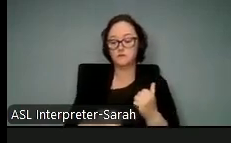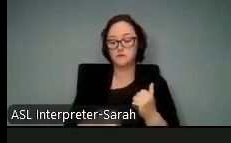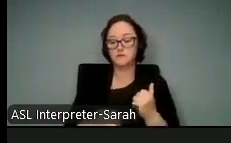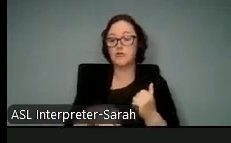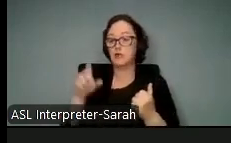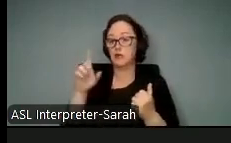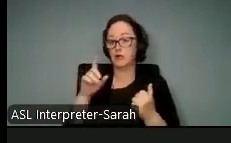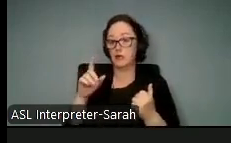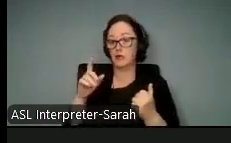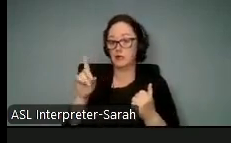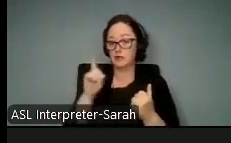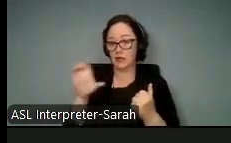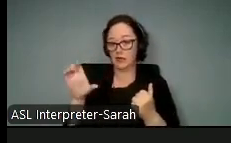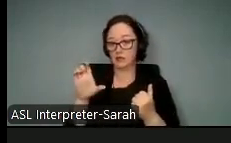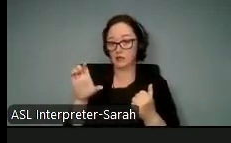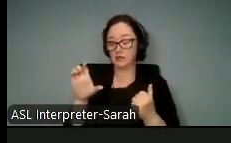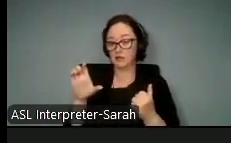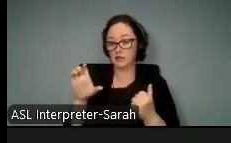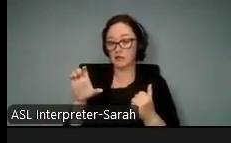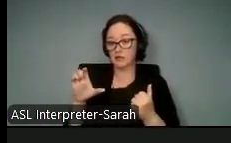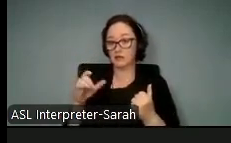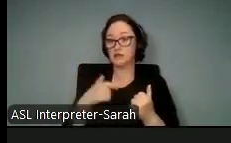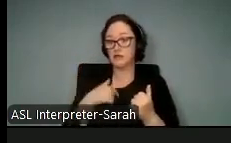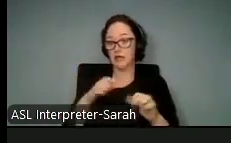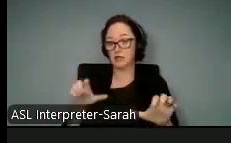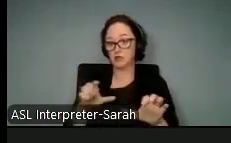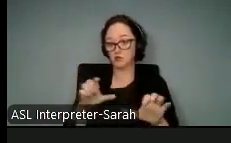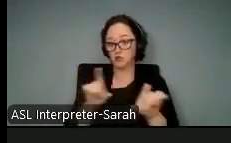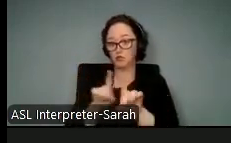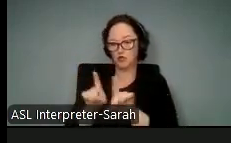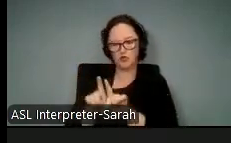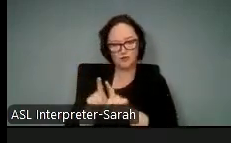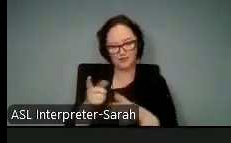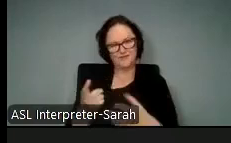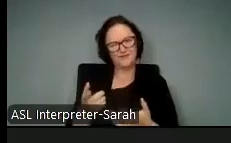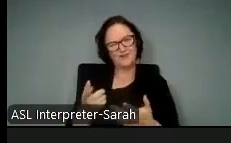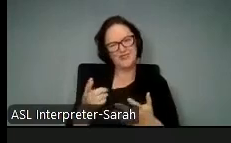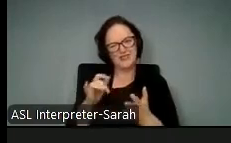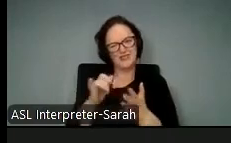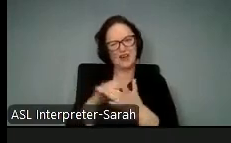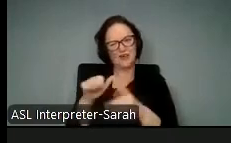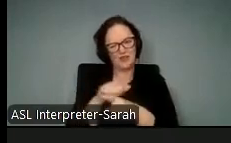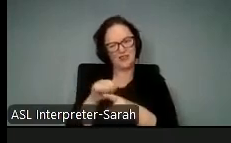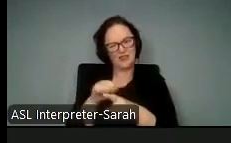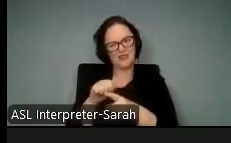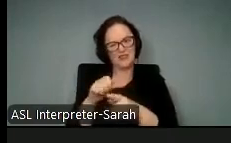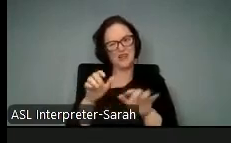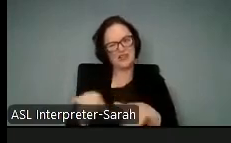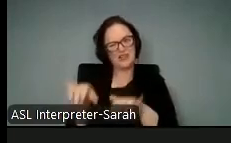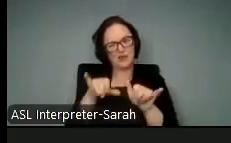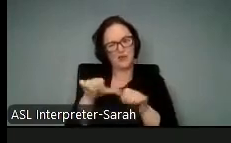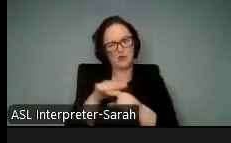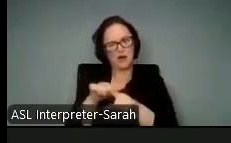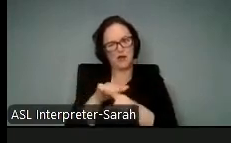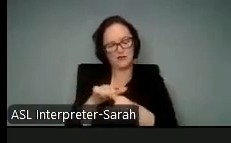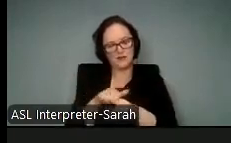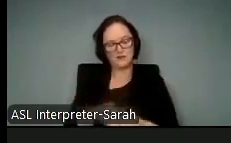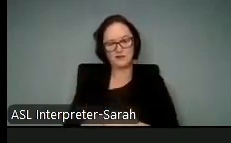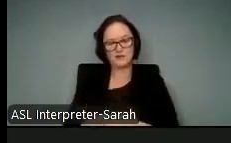that was not an uncommon practice. This is, we actually work with another firm